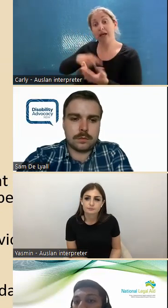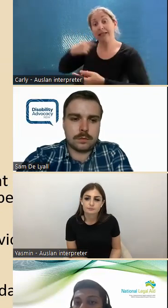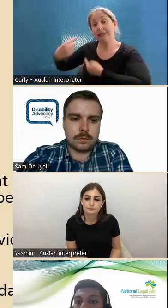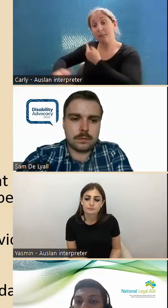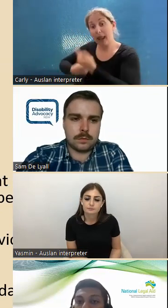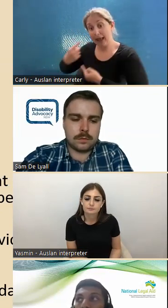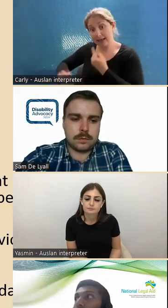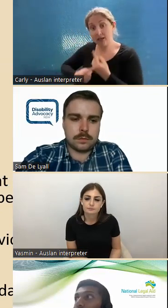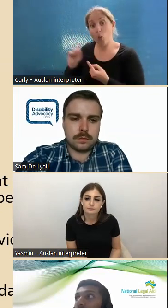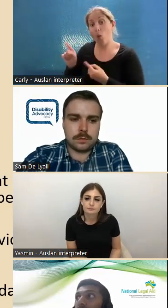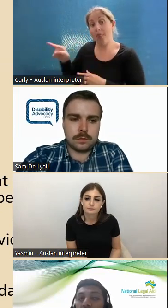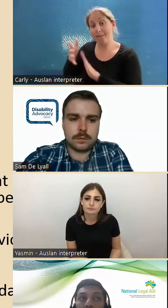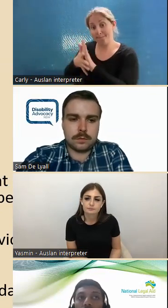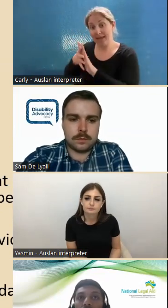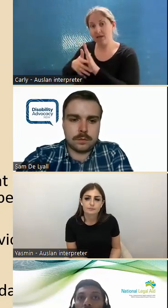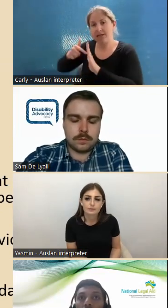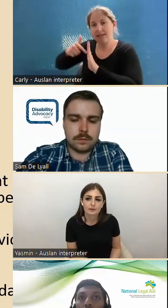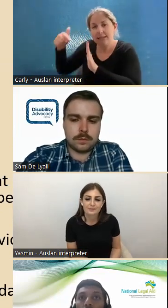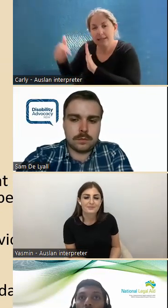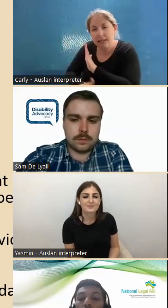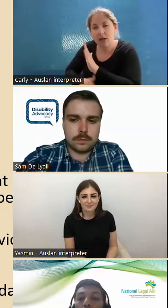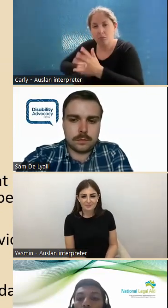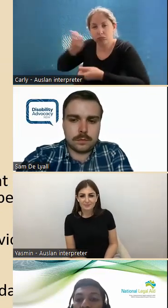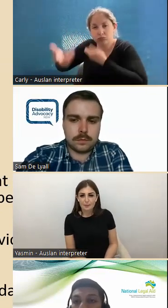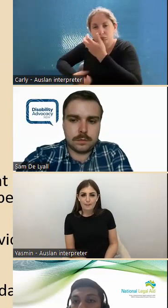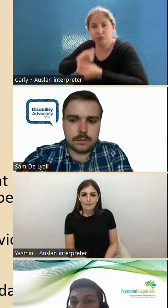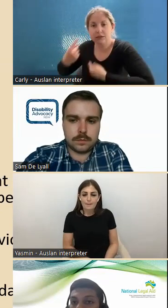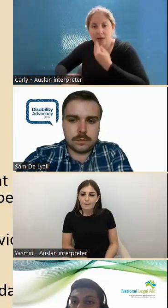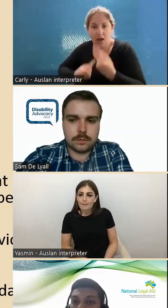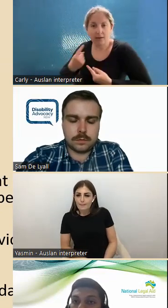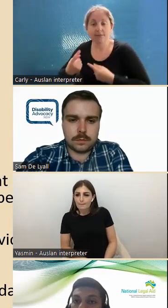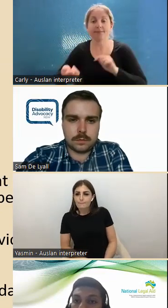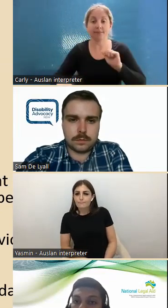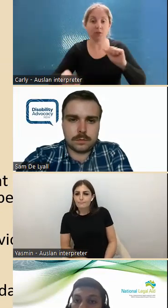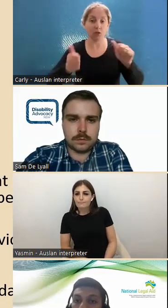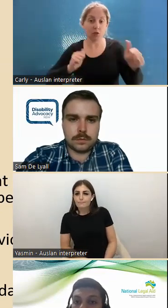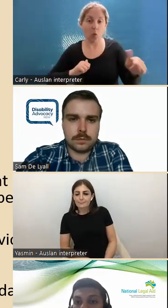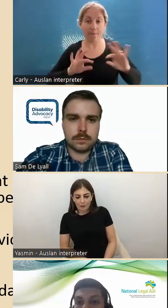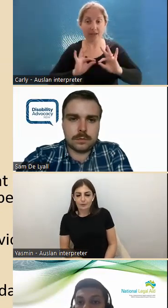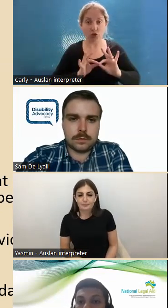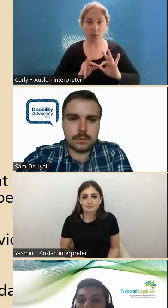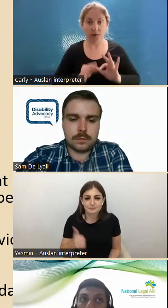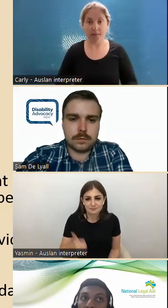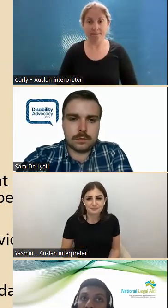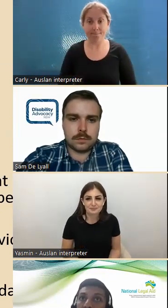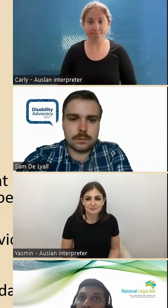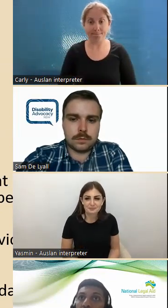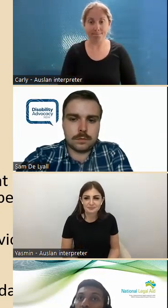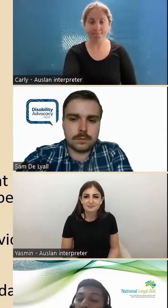their recommendation in detail. We have a lot of experience working on National Disability Insurance Scheme matters before the AAT.